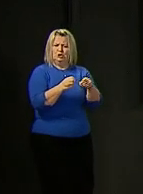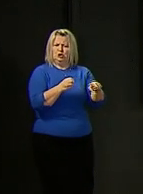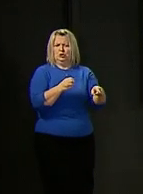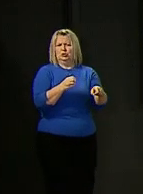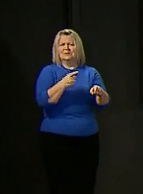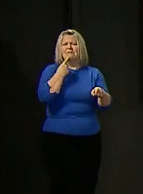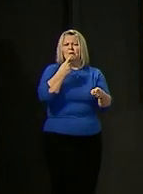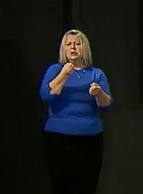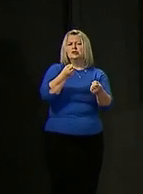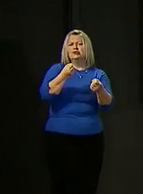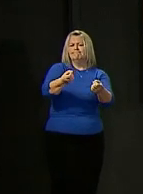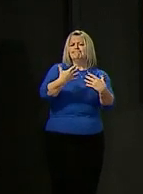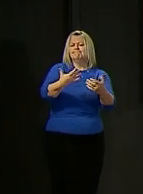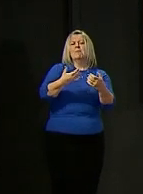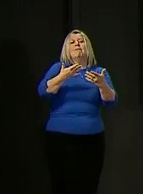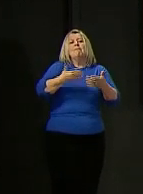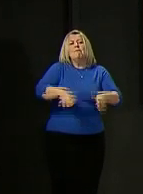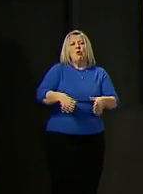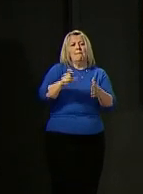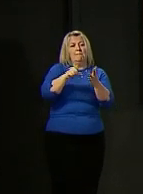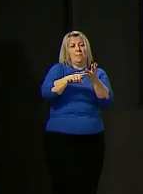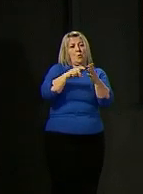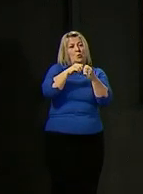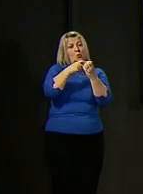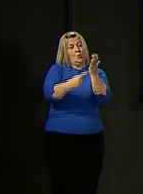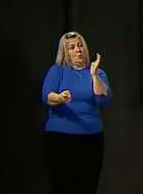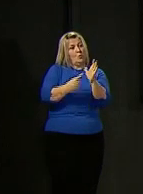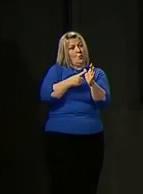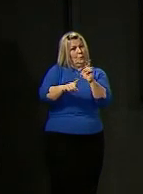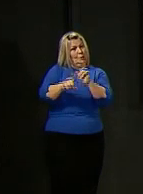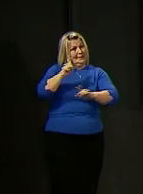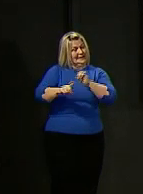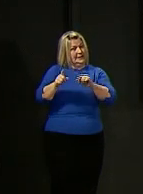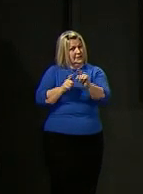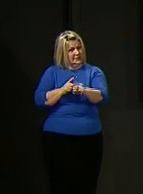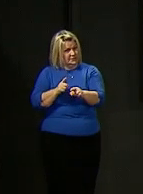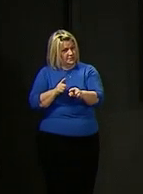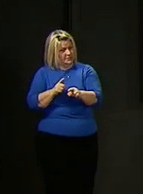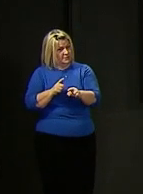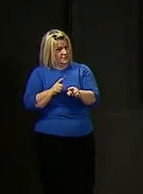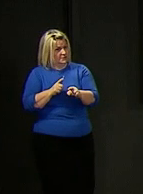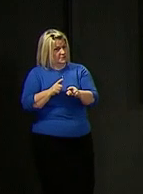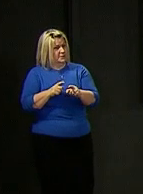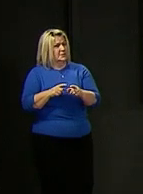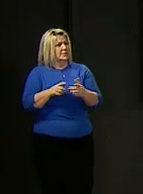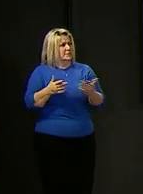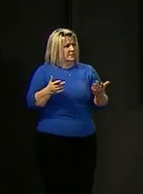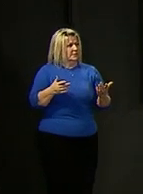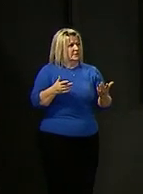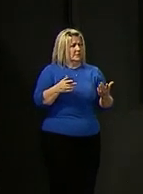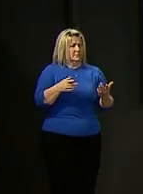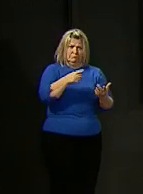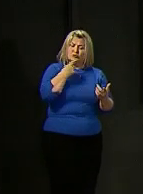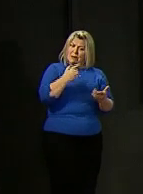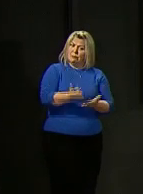decision-making was been taken by the Cabinet that not a Cobra to stop new courts forcing the issue you said called was very helpful and the